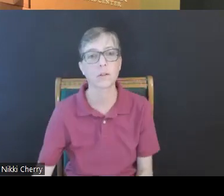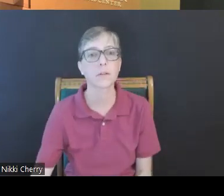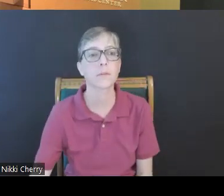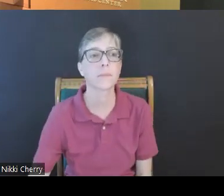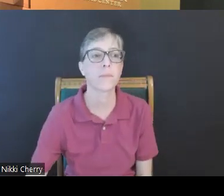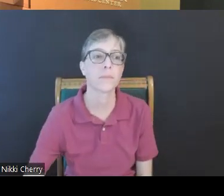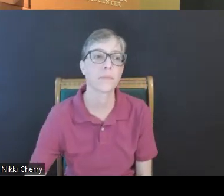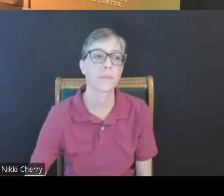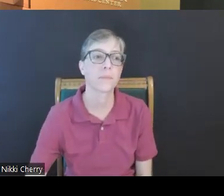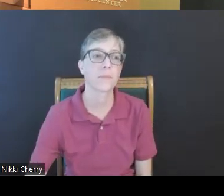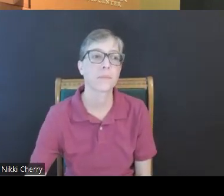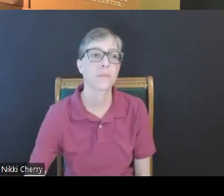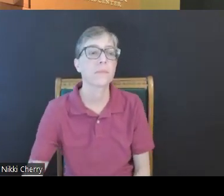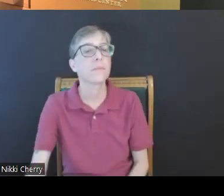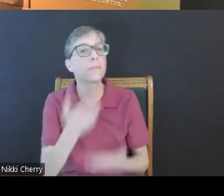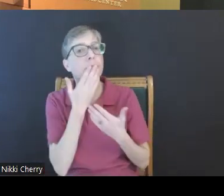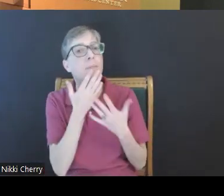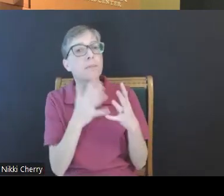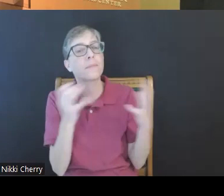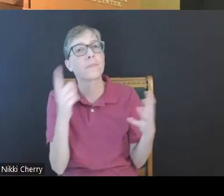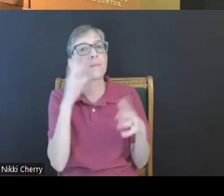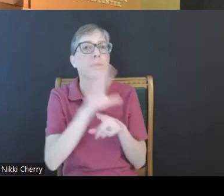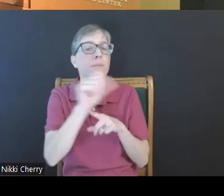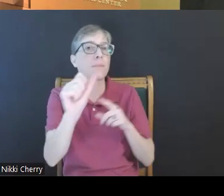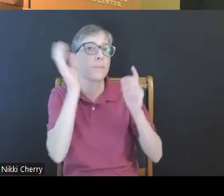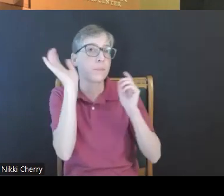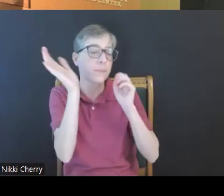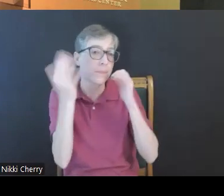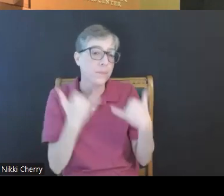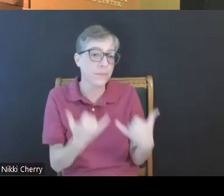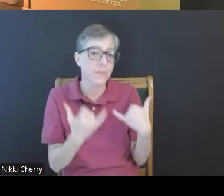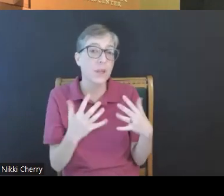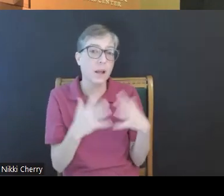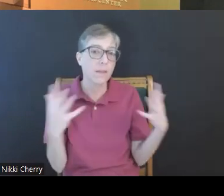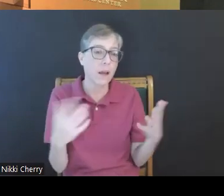thank you very much for a really excellent talk today lots of depth and breadth and we really